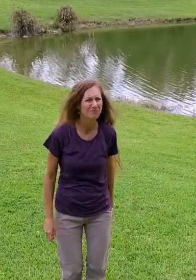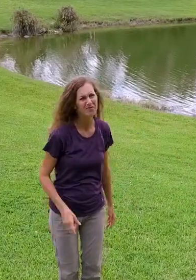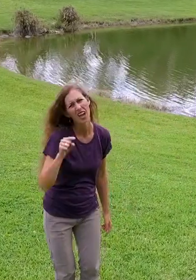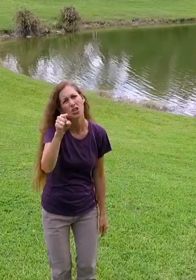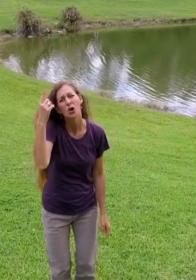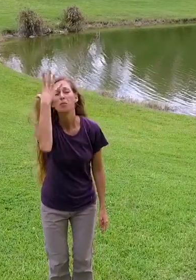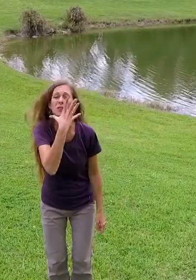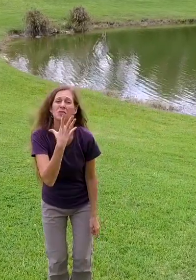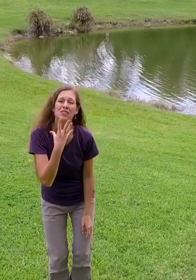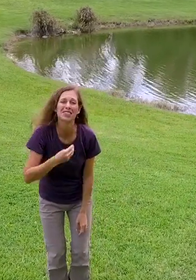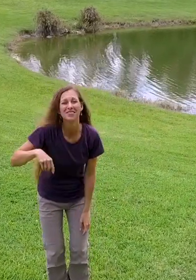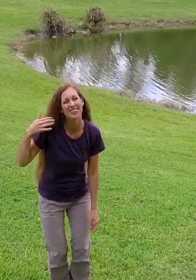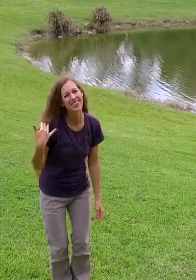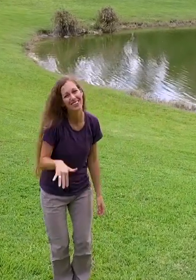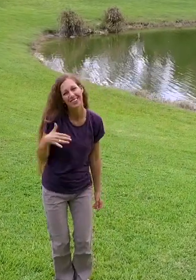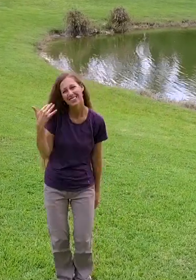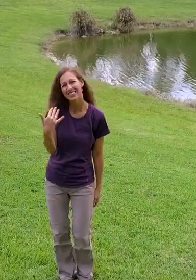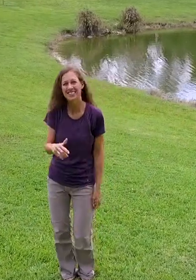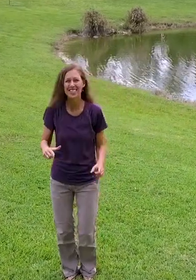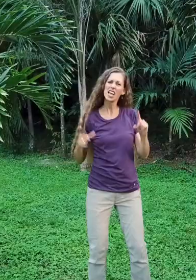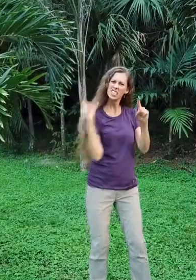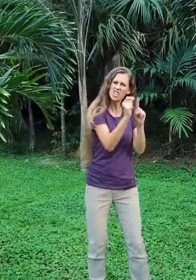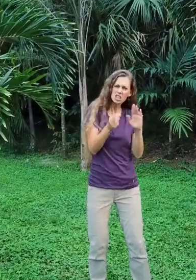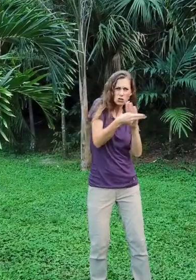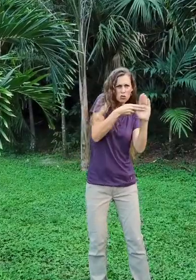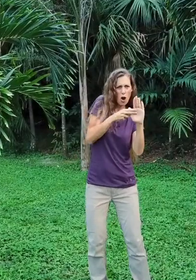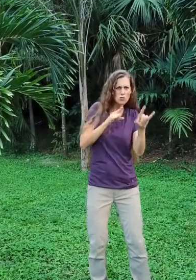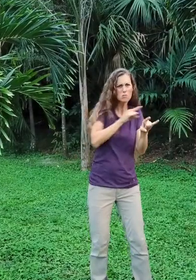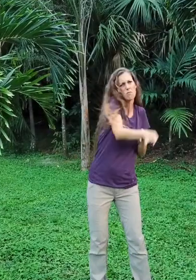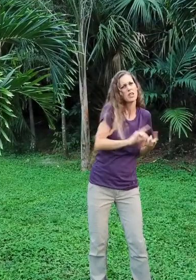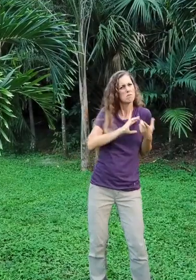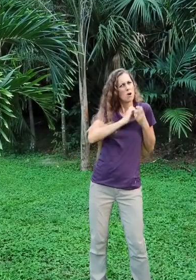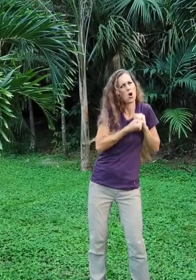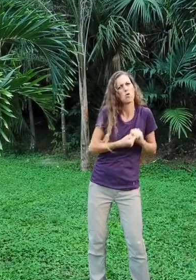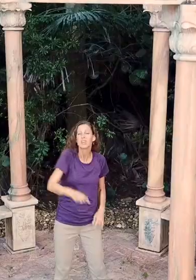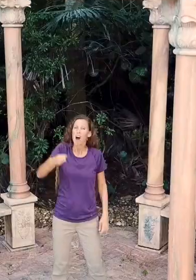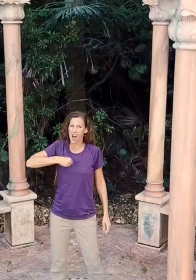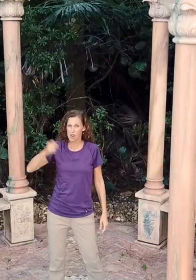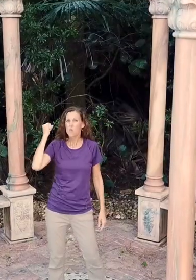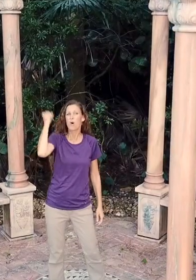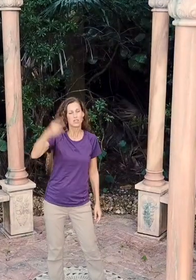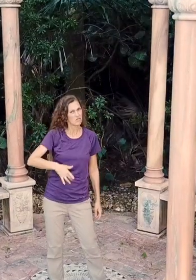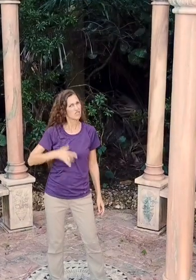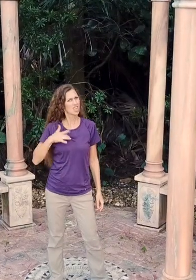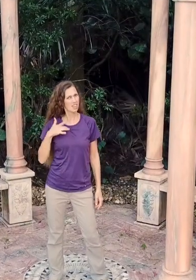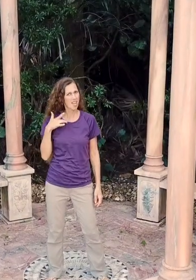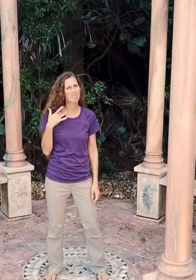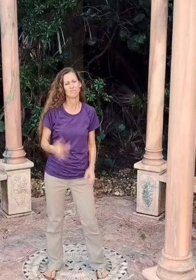You're beautiful Sticks and stones break your bones I know what you're feeling